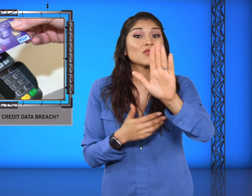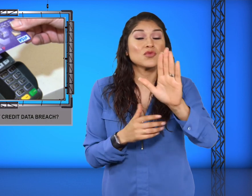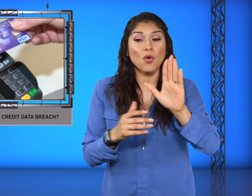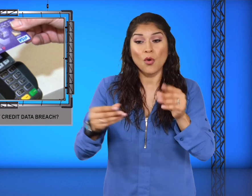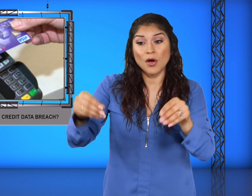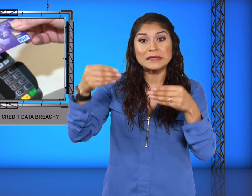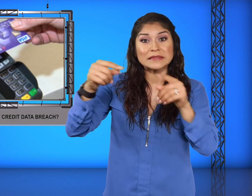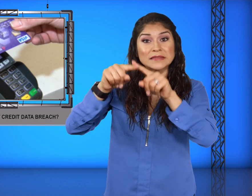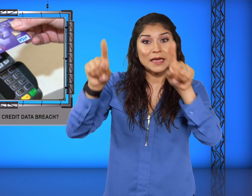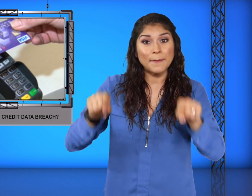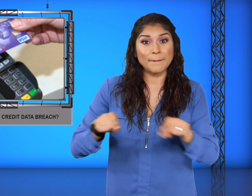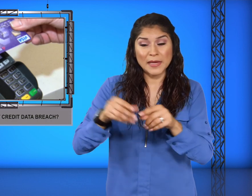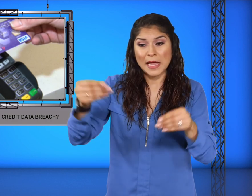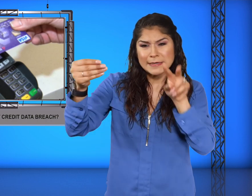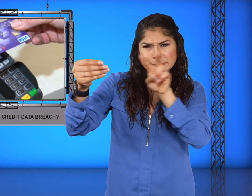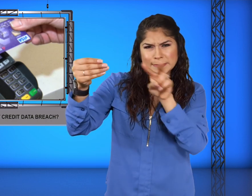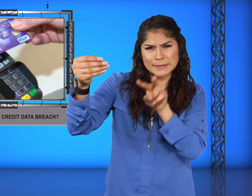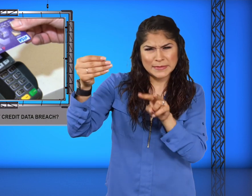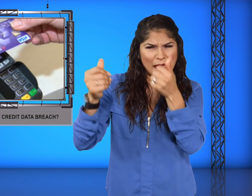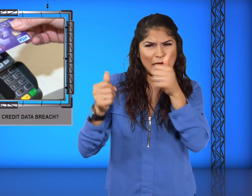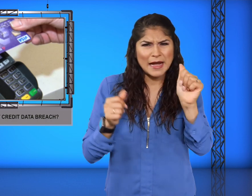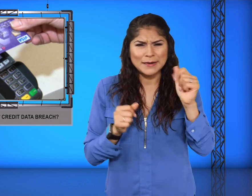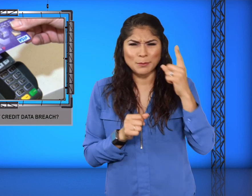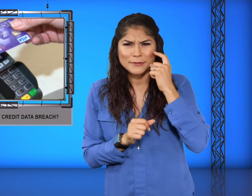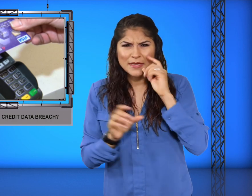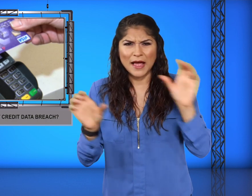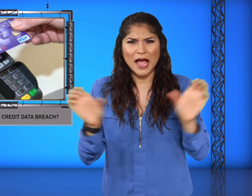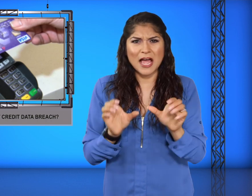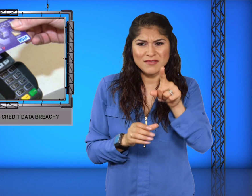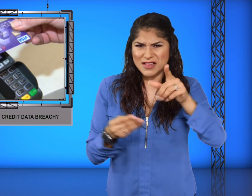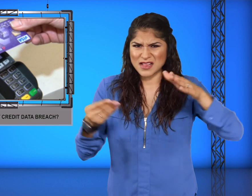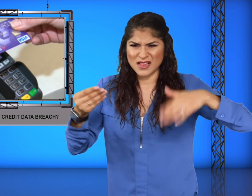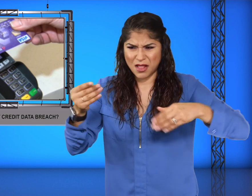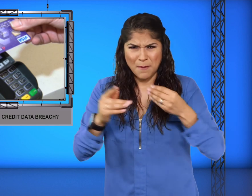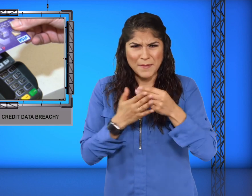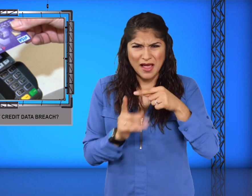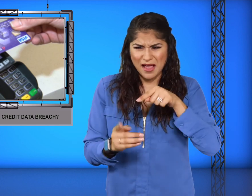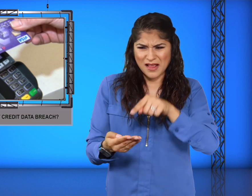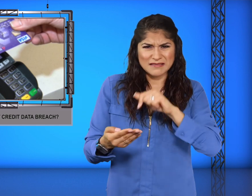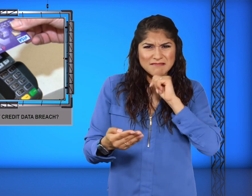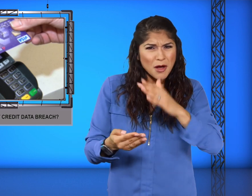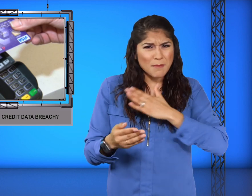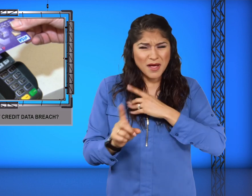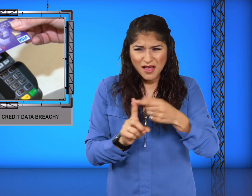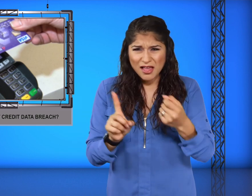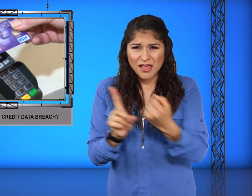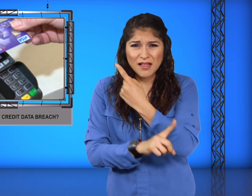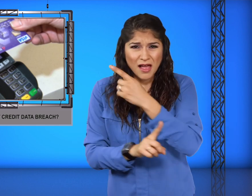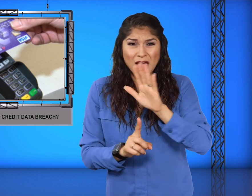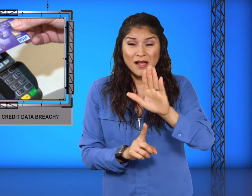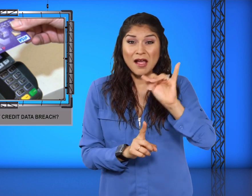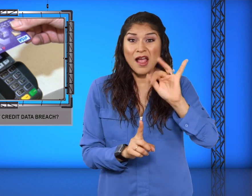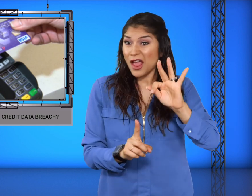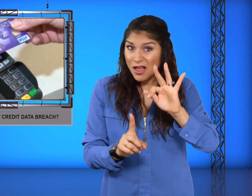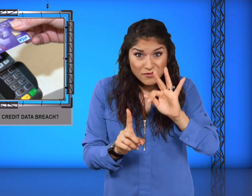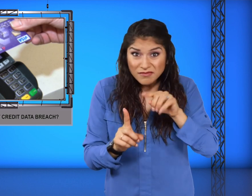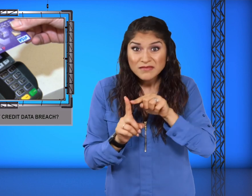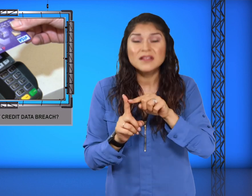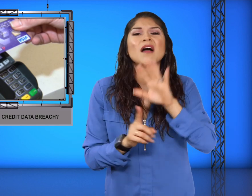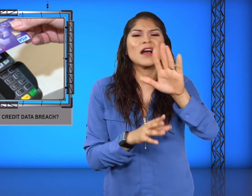Check your accounts. Look at your statements for suspicious activity.